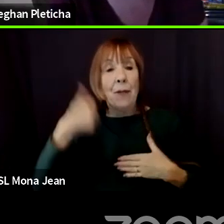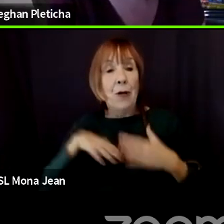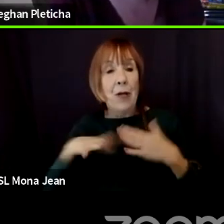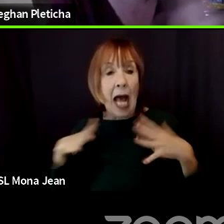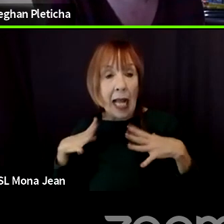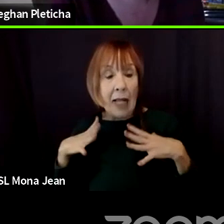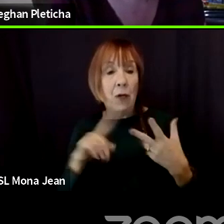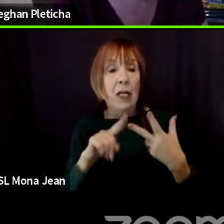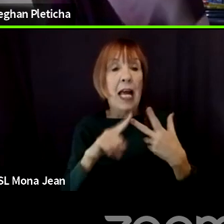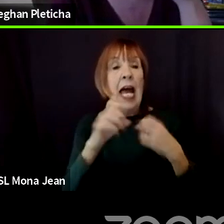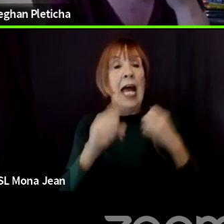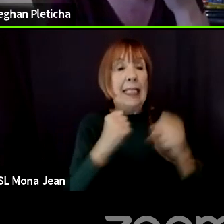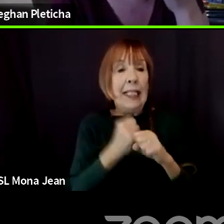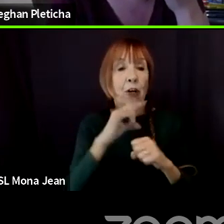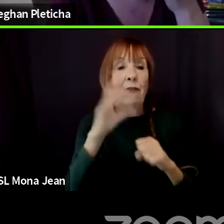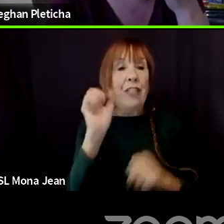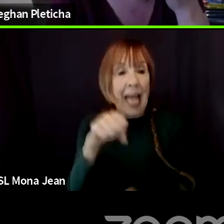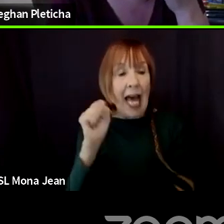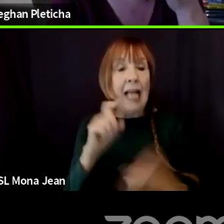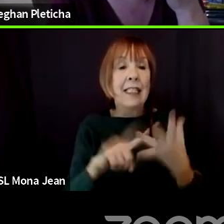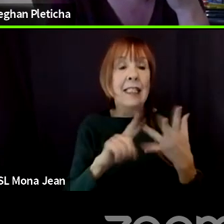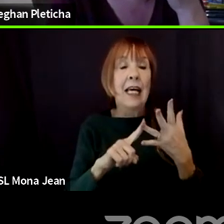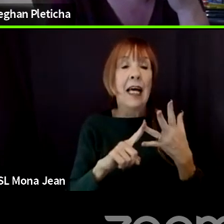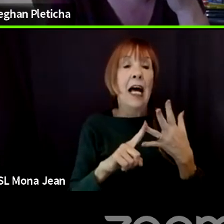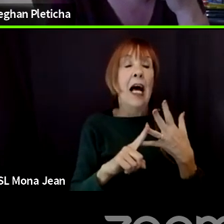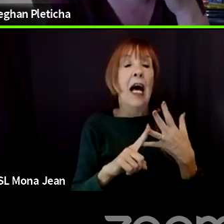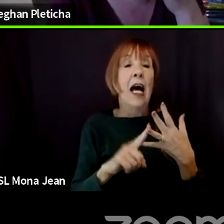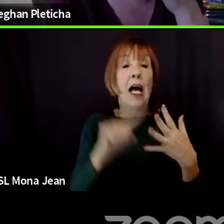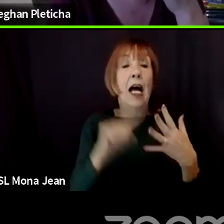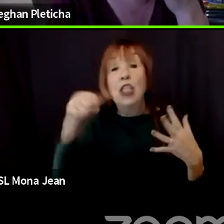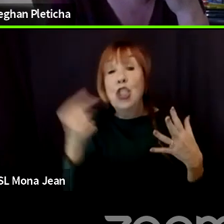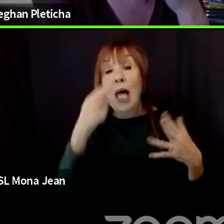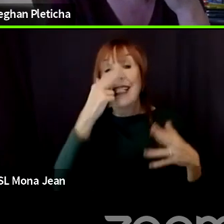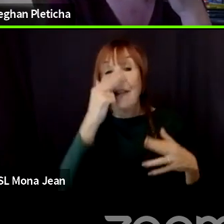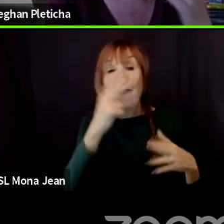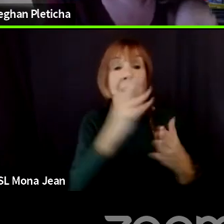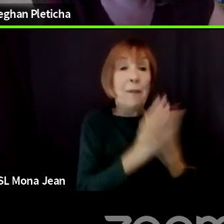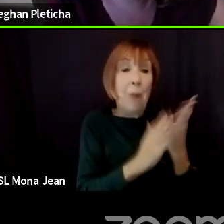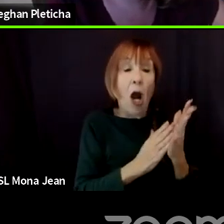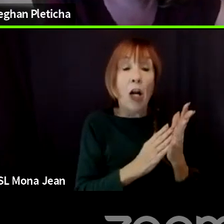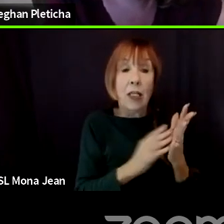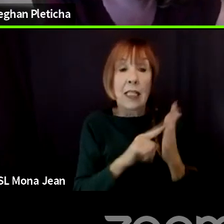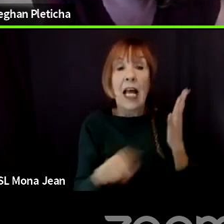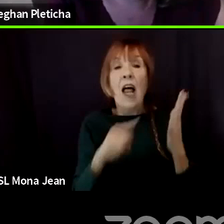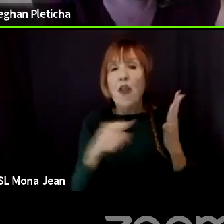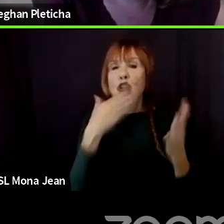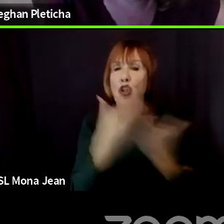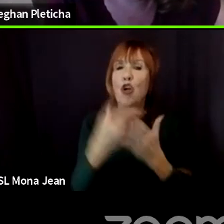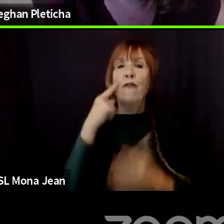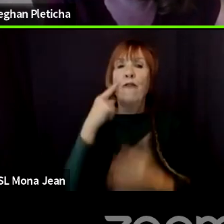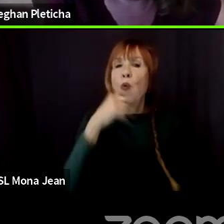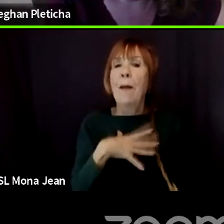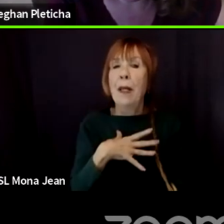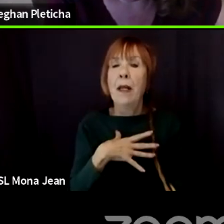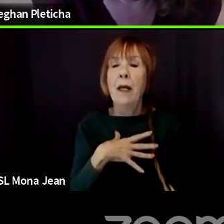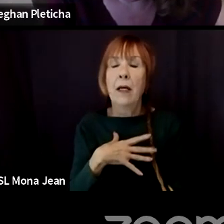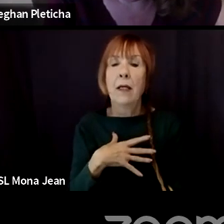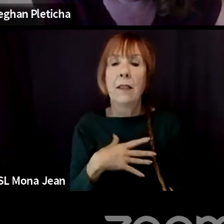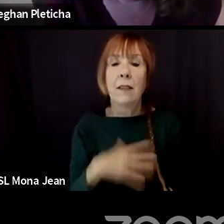all great resources if you're a woman and you're trying to know what it would be like for you. Nice.